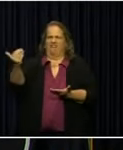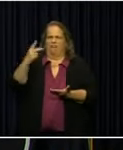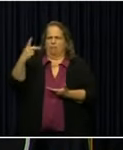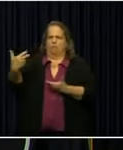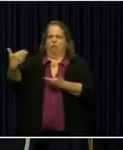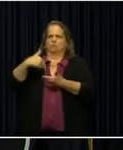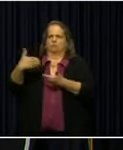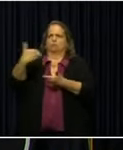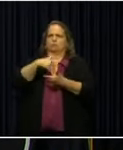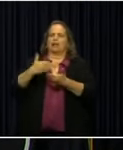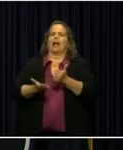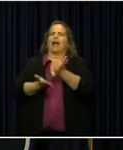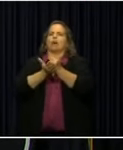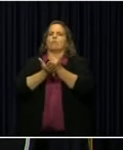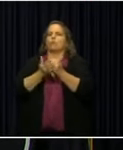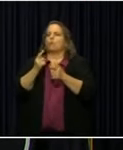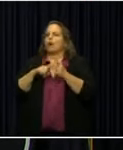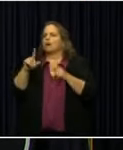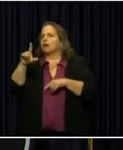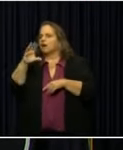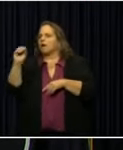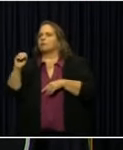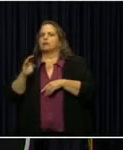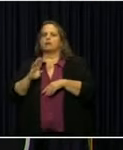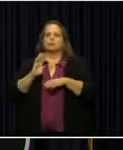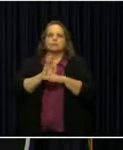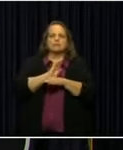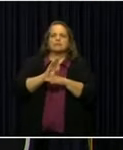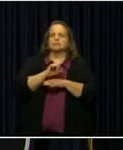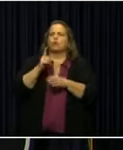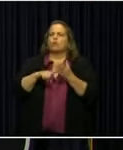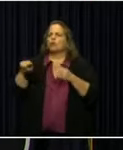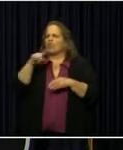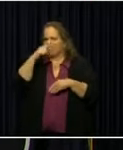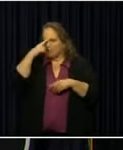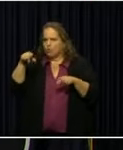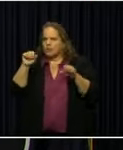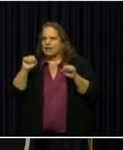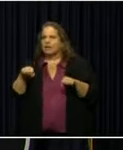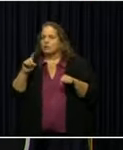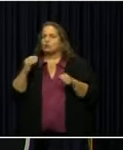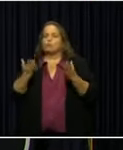WE COME, AND WE HAVE PLATEAUED, I HOPE, THAT WE WON'T SEE THE